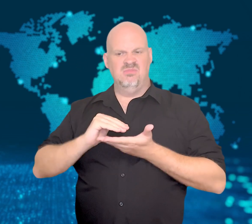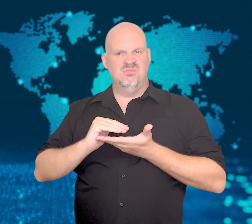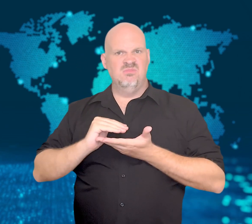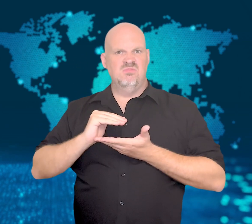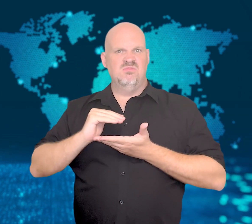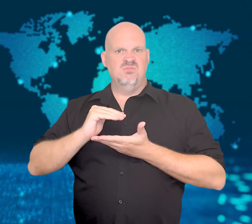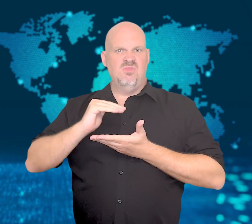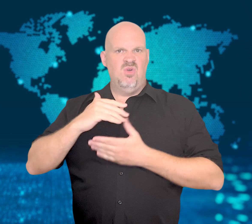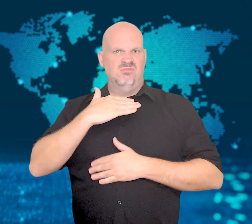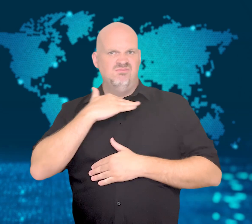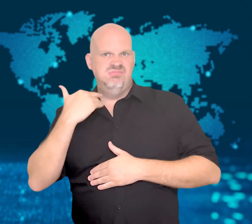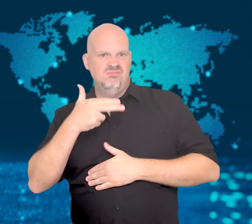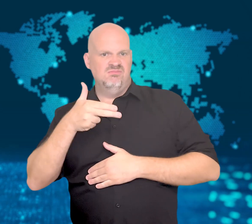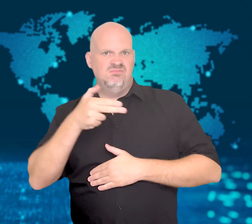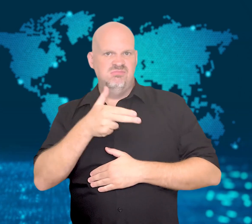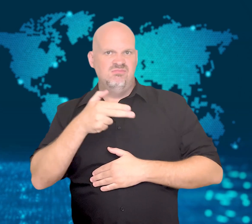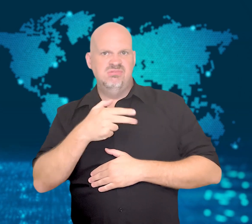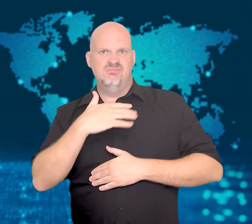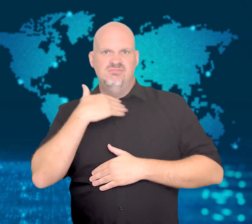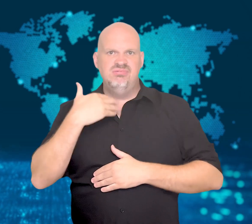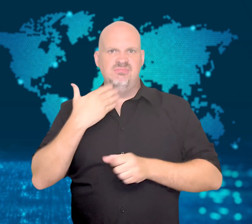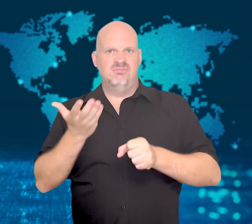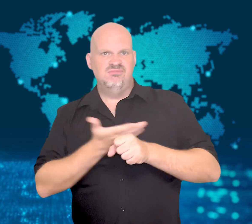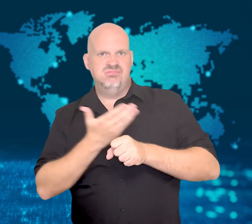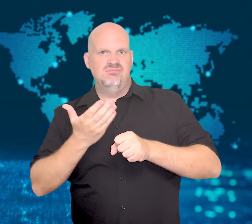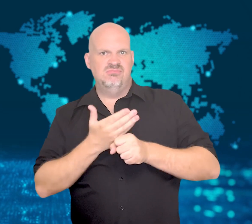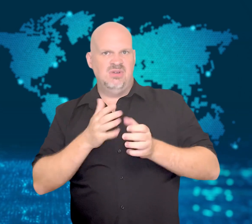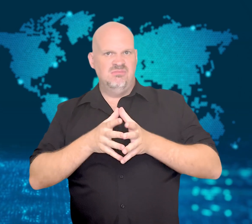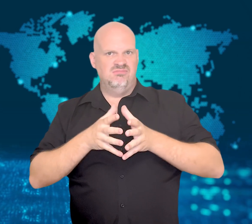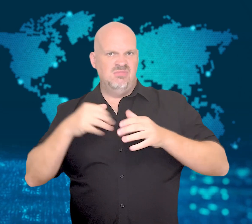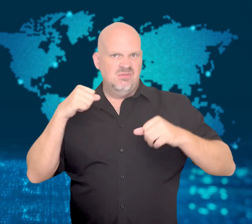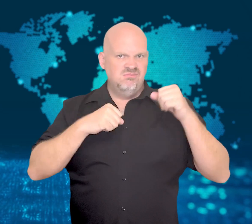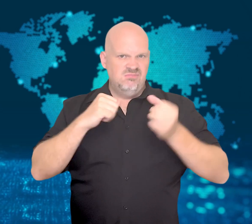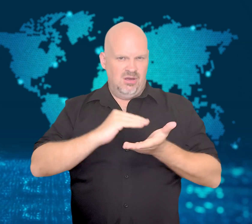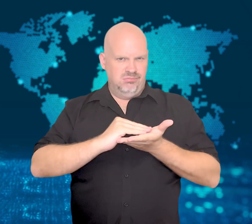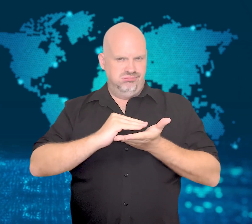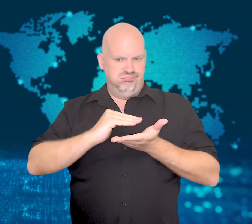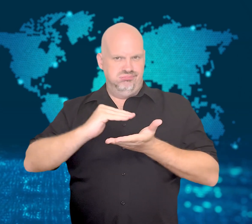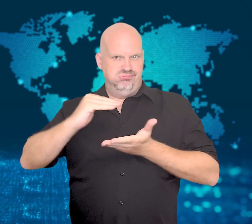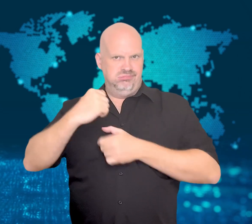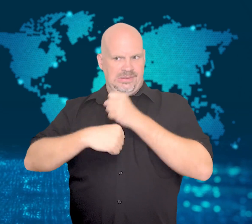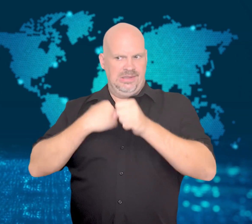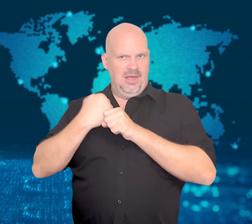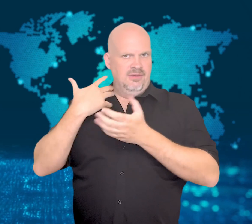killed at least 115 people since the beginning of 2021.